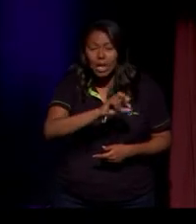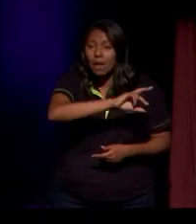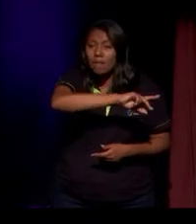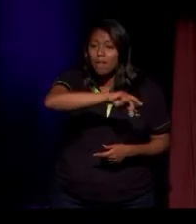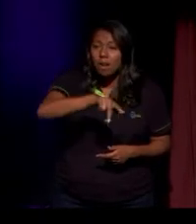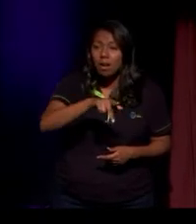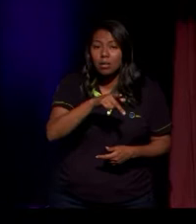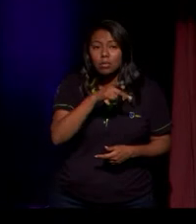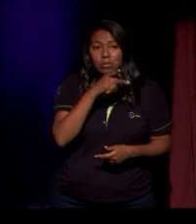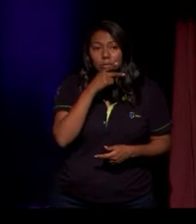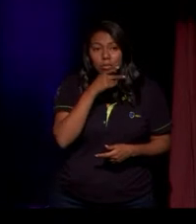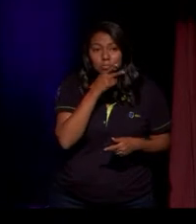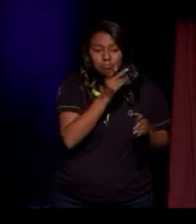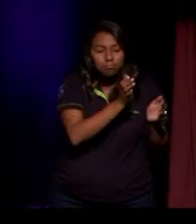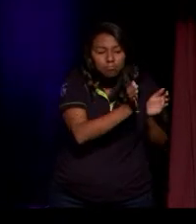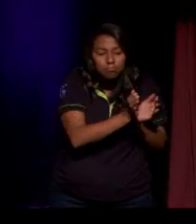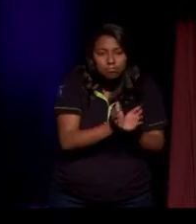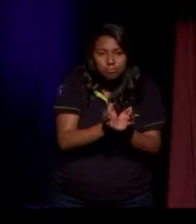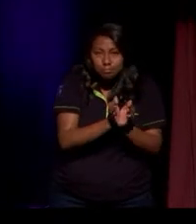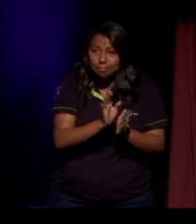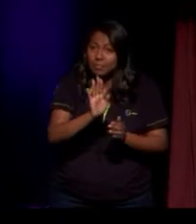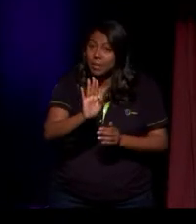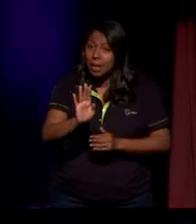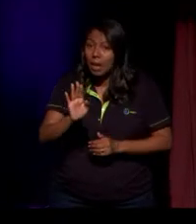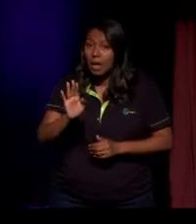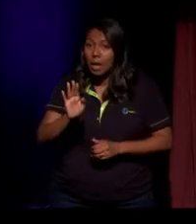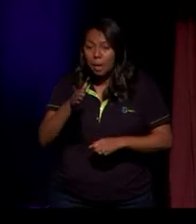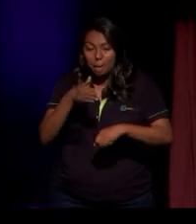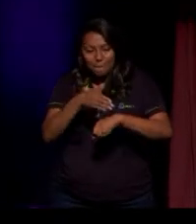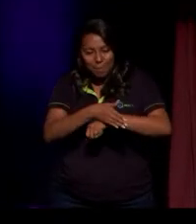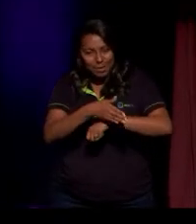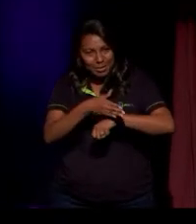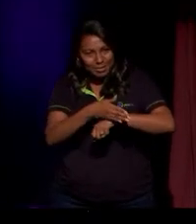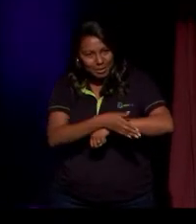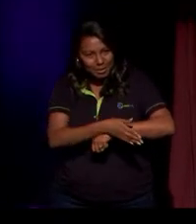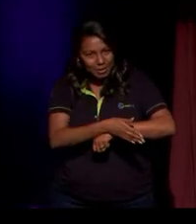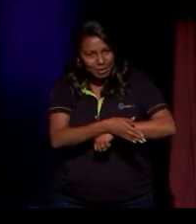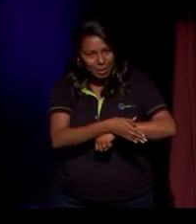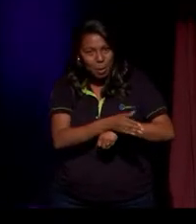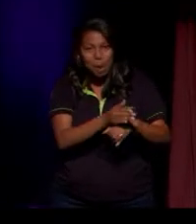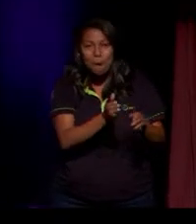I always say again, the participation of the Communist Party